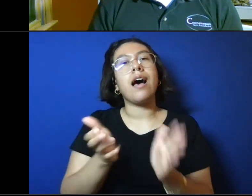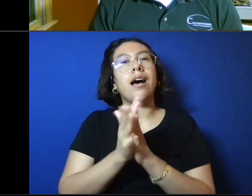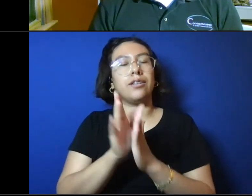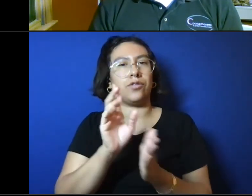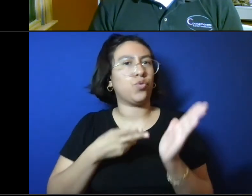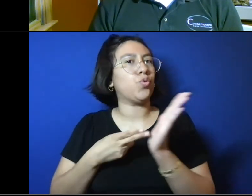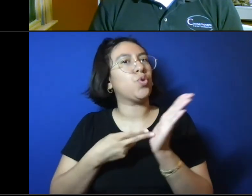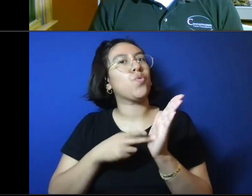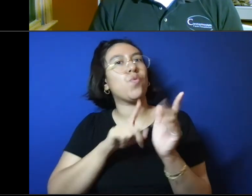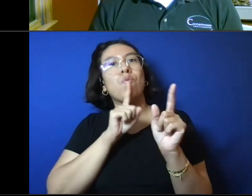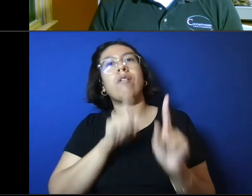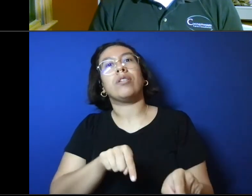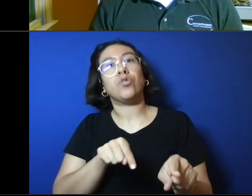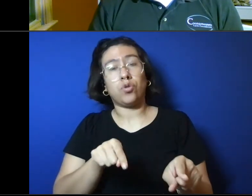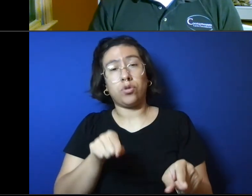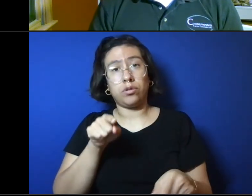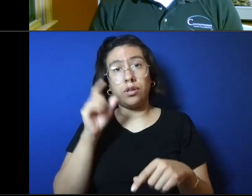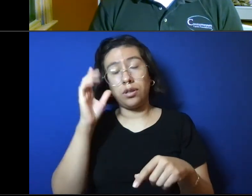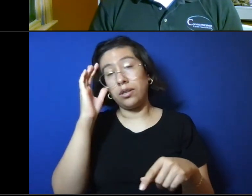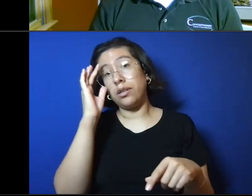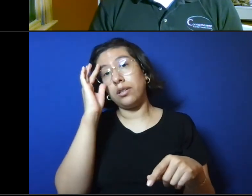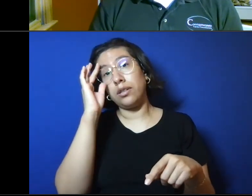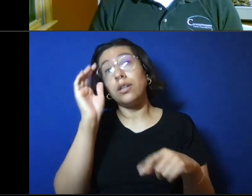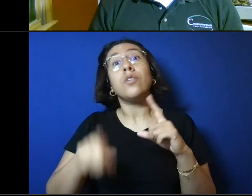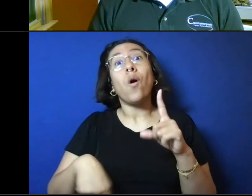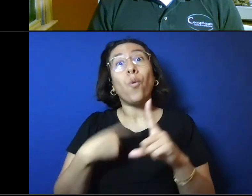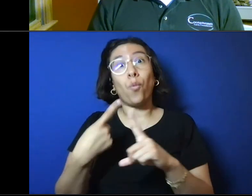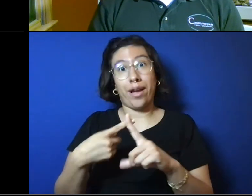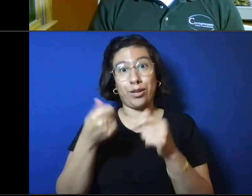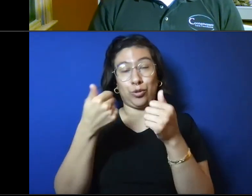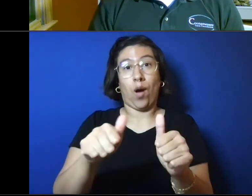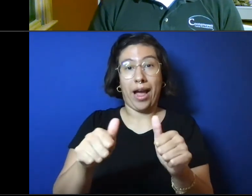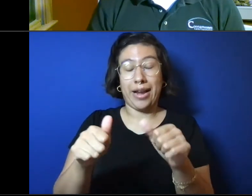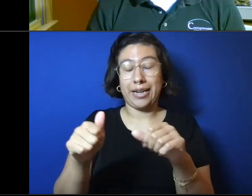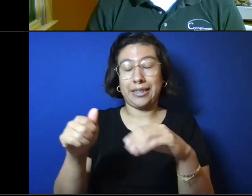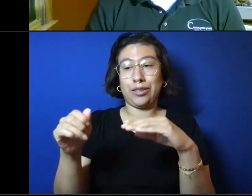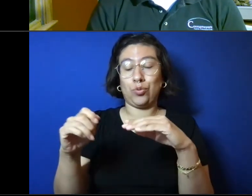Have you ever missed the sea turtle when you're trying to put the tag on? Have I missed it?